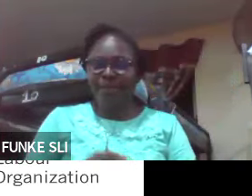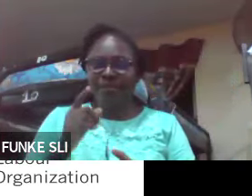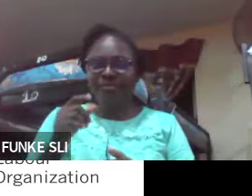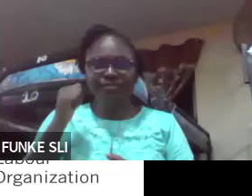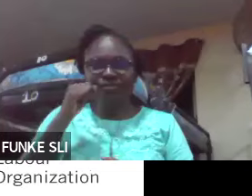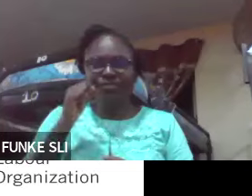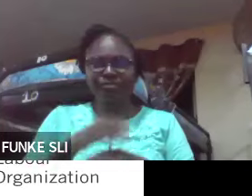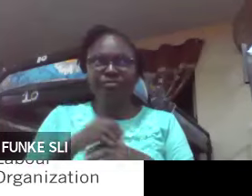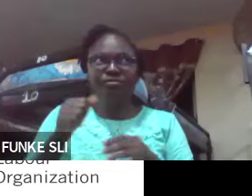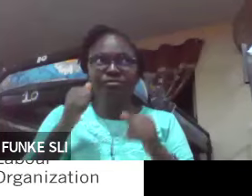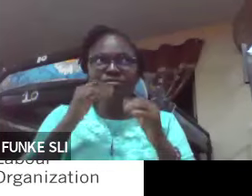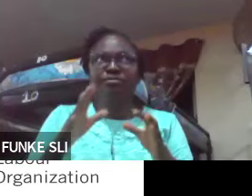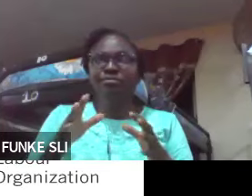Dotun Akinseinde: just reach out, and she will sort you out.